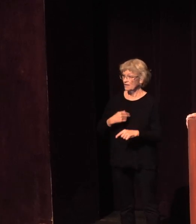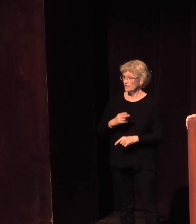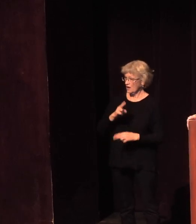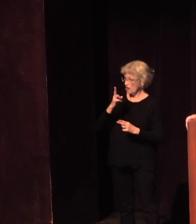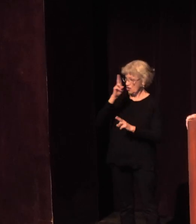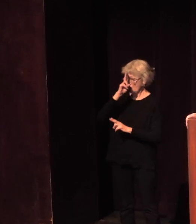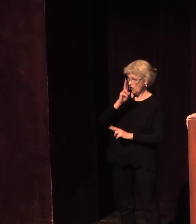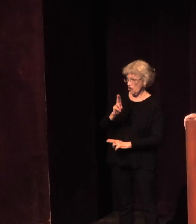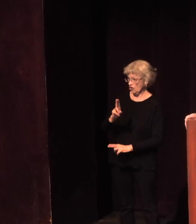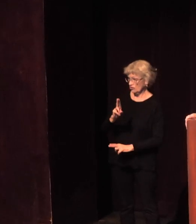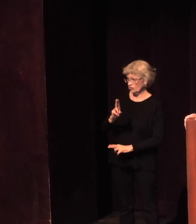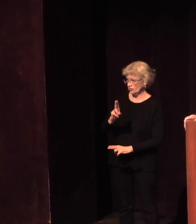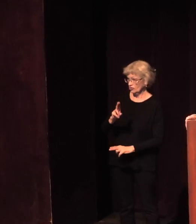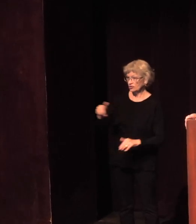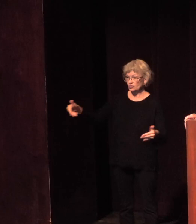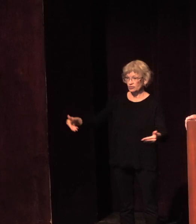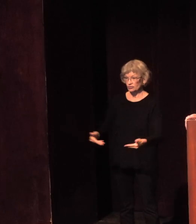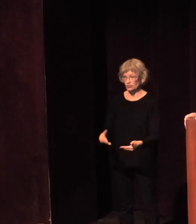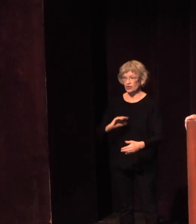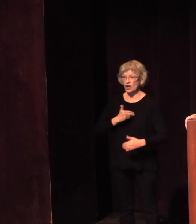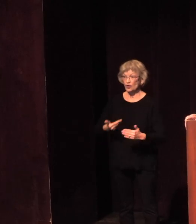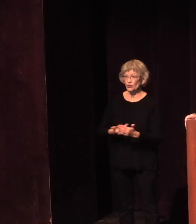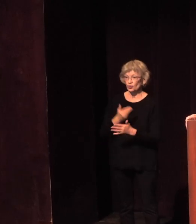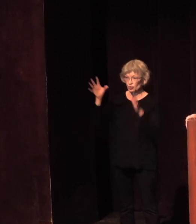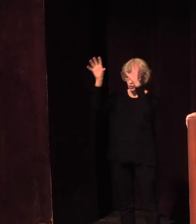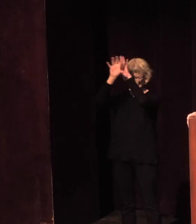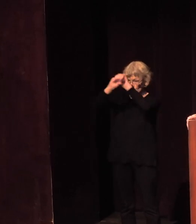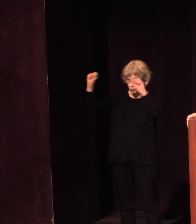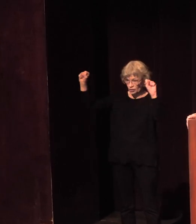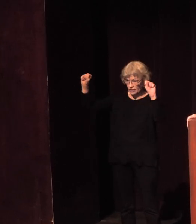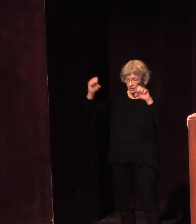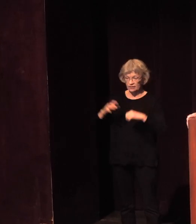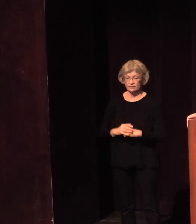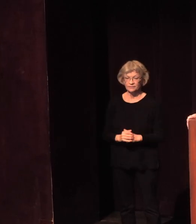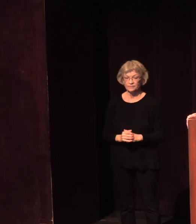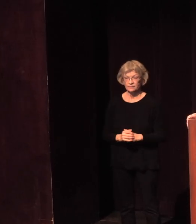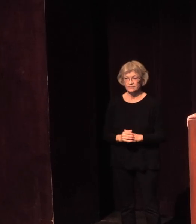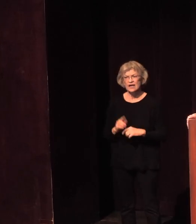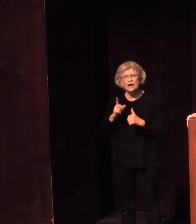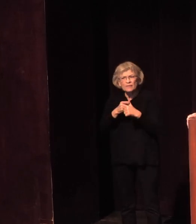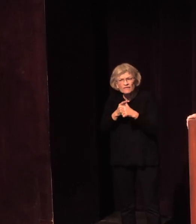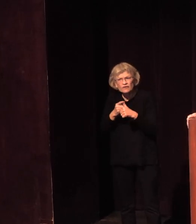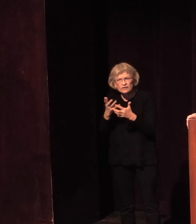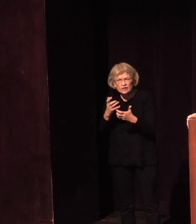mutual respect and understanding . It is also minor and privilege today to introduce our